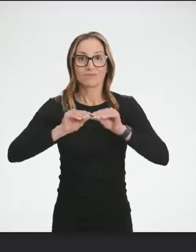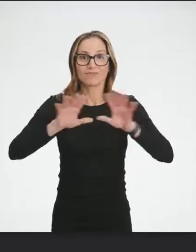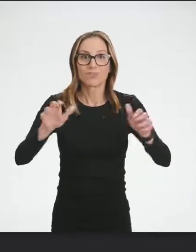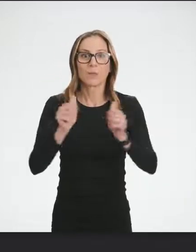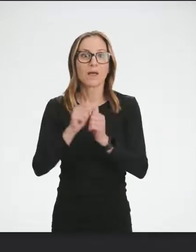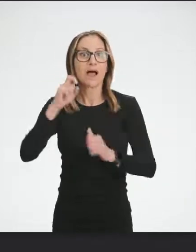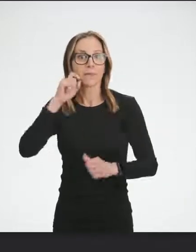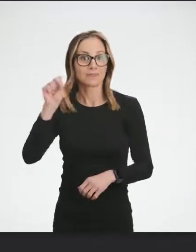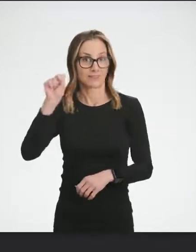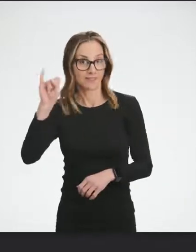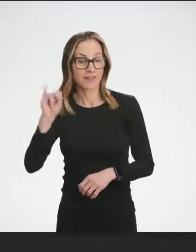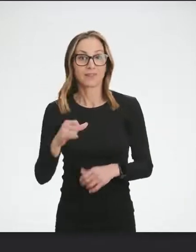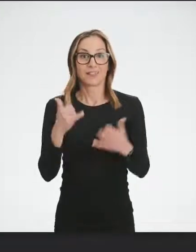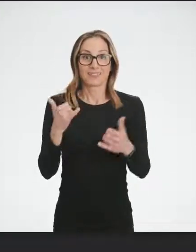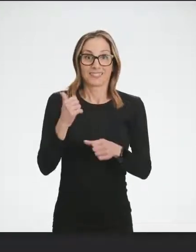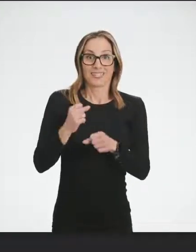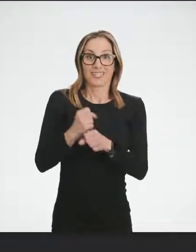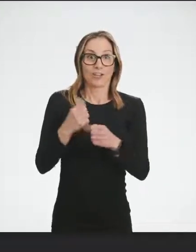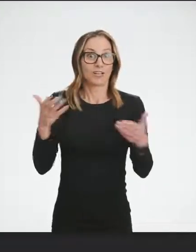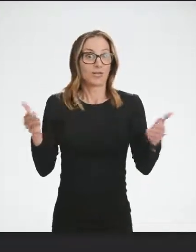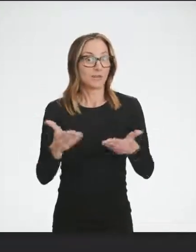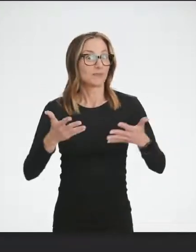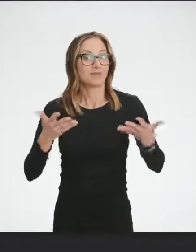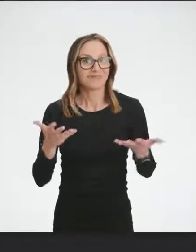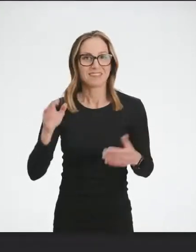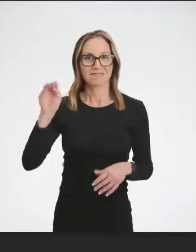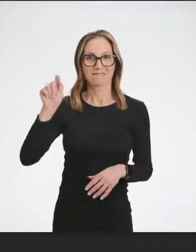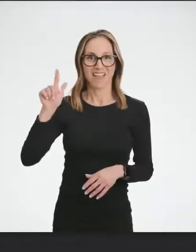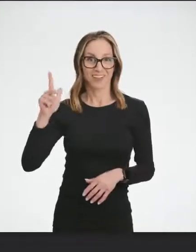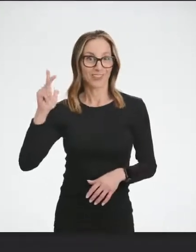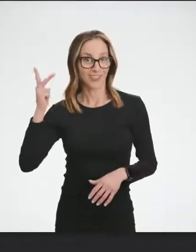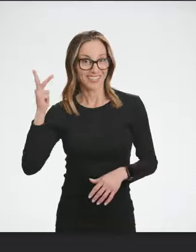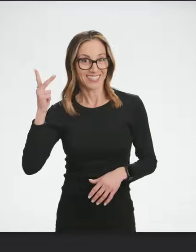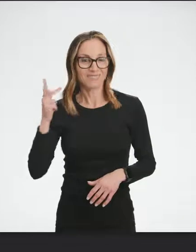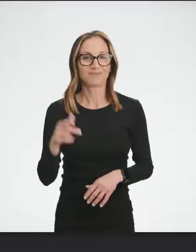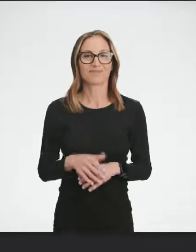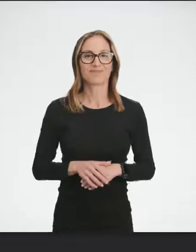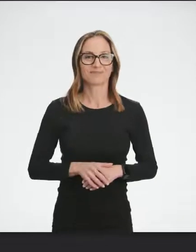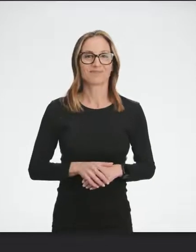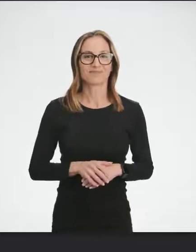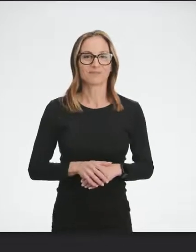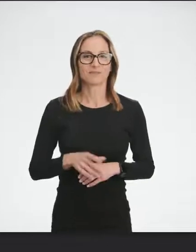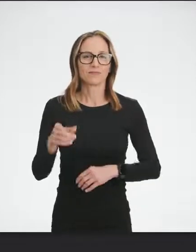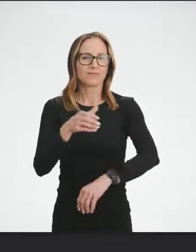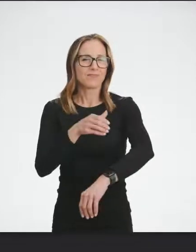And this year, we're introducing Metal 3, with powerful new features that help you render